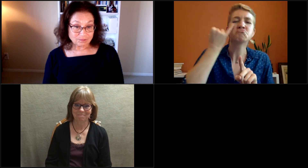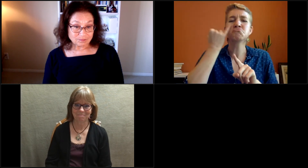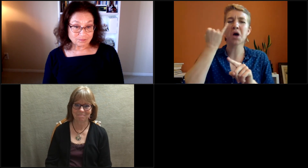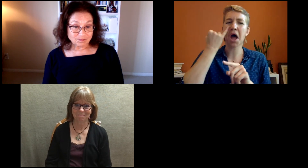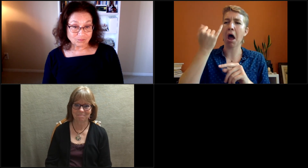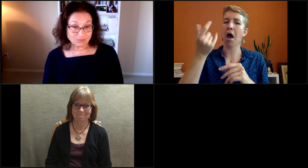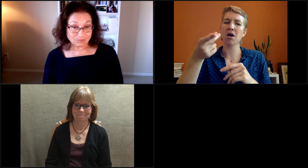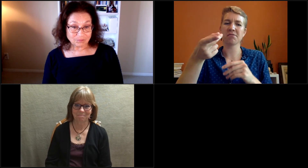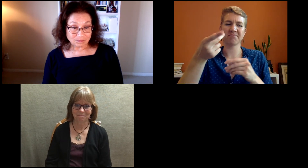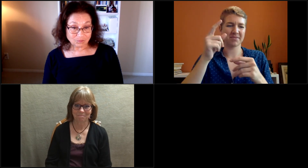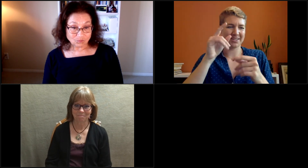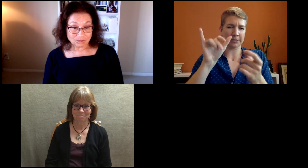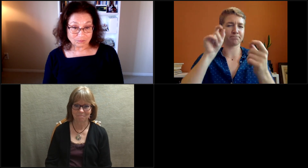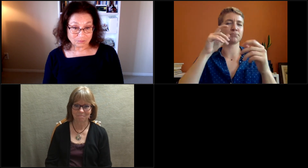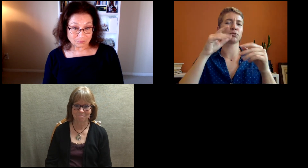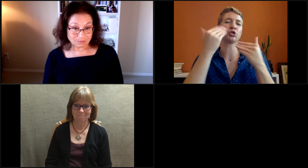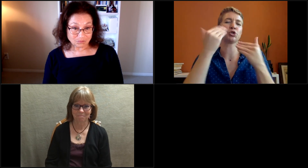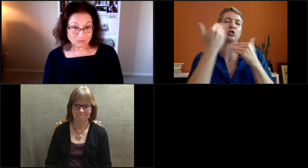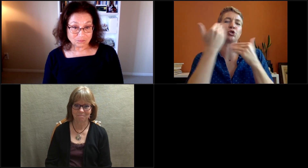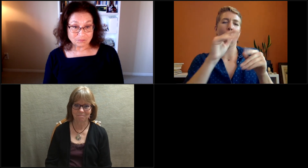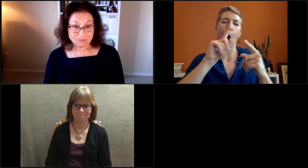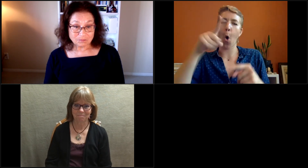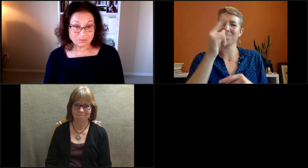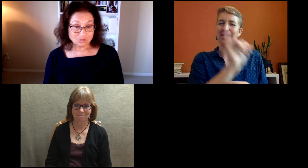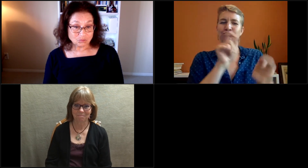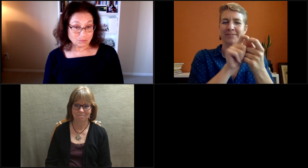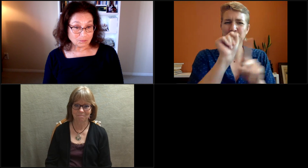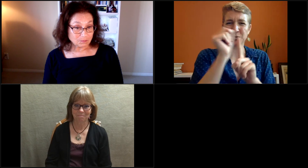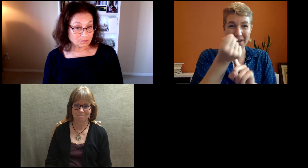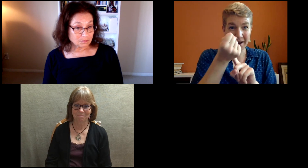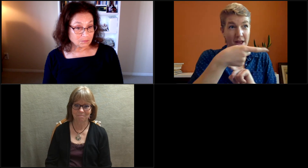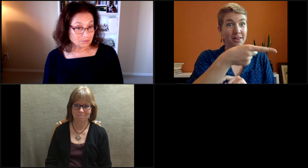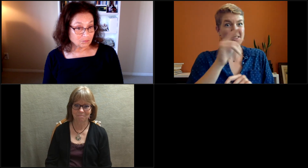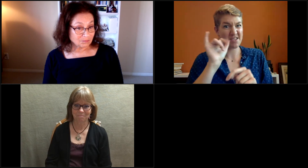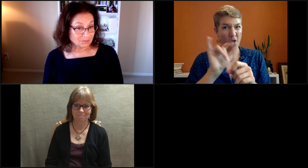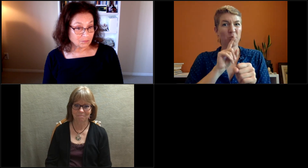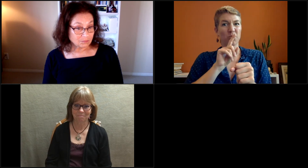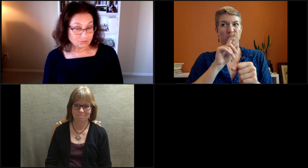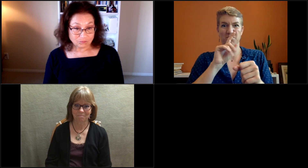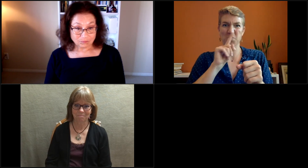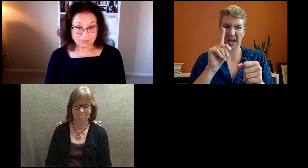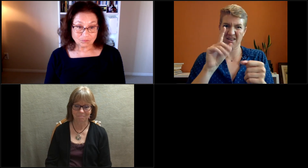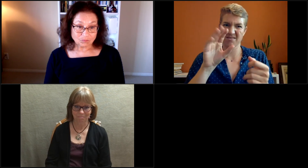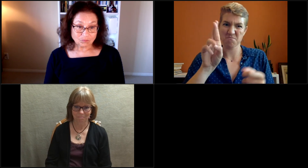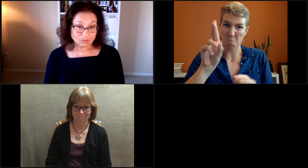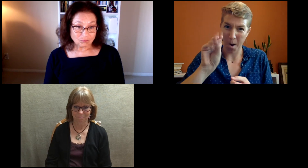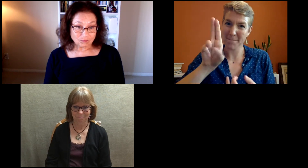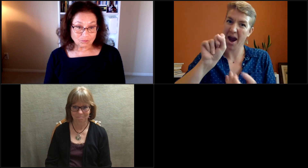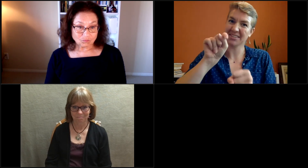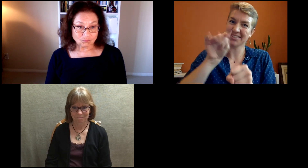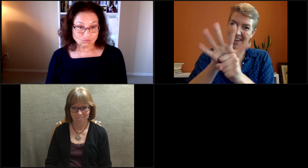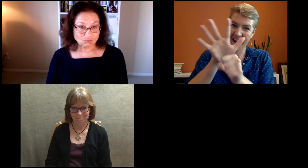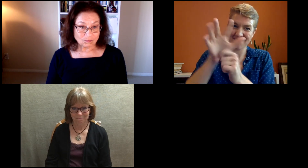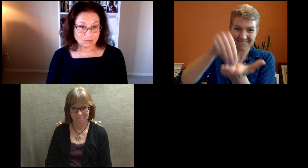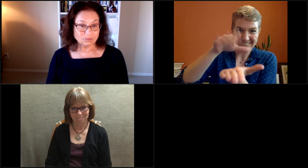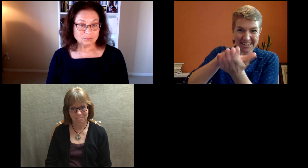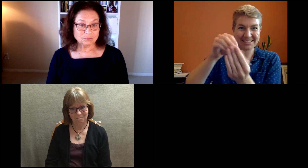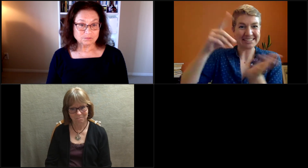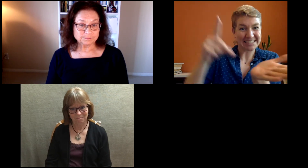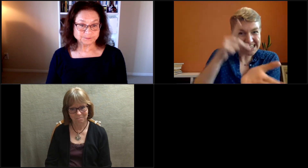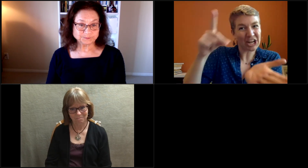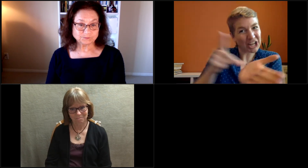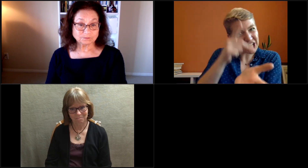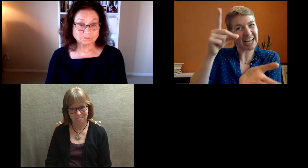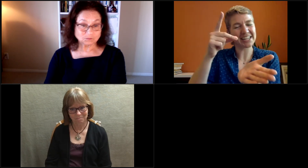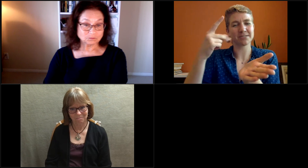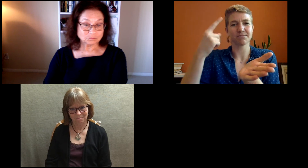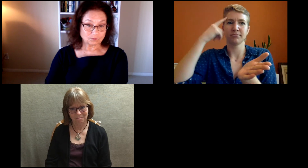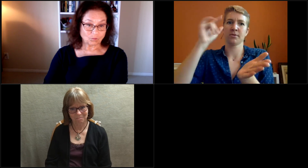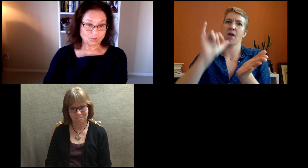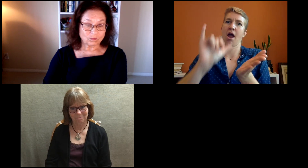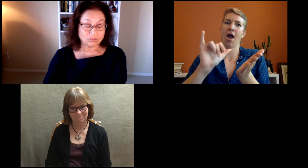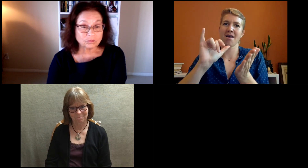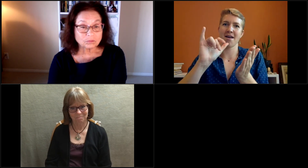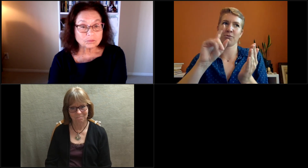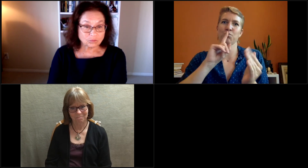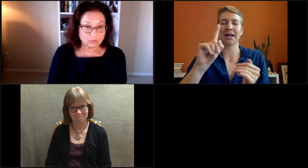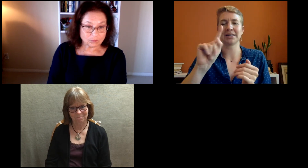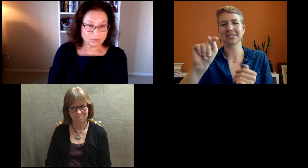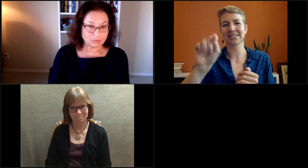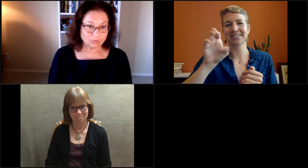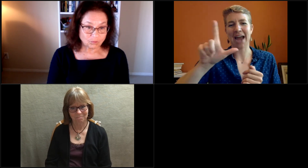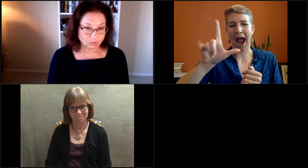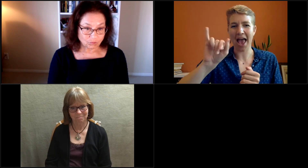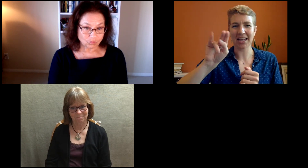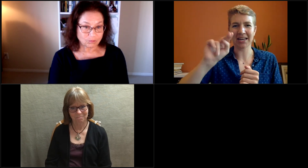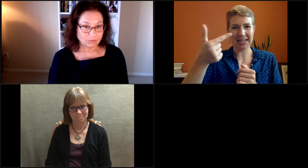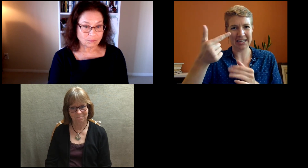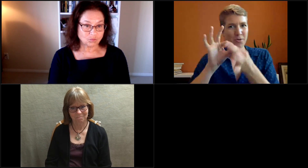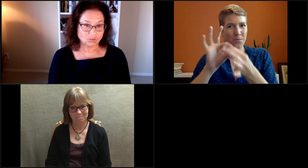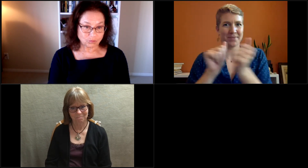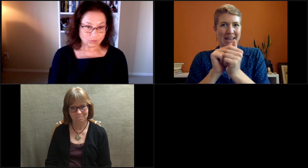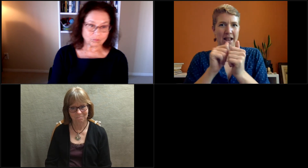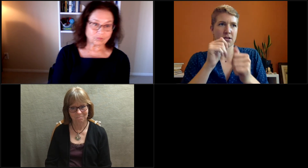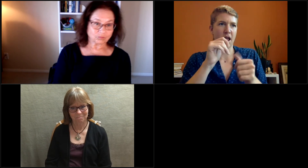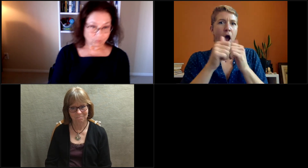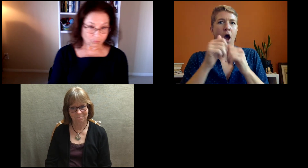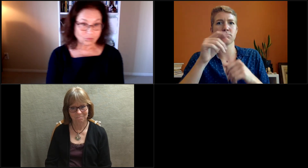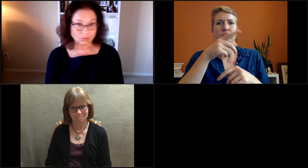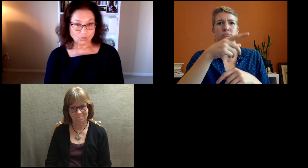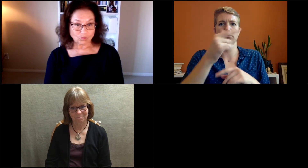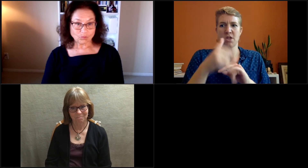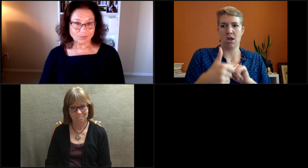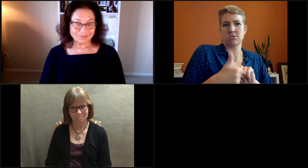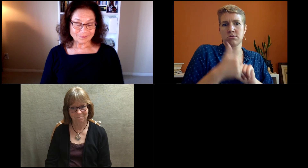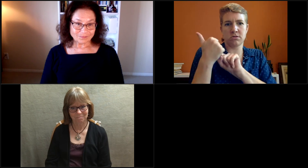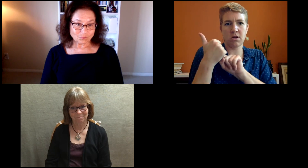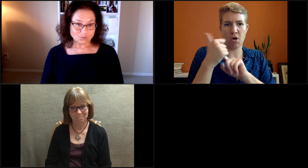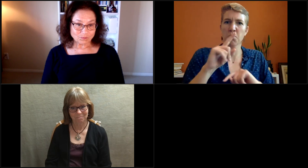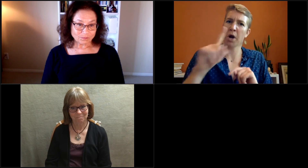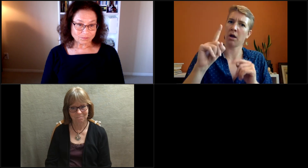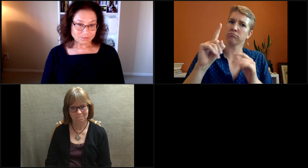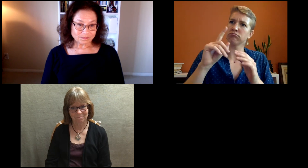So, I think that in specific context, specific physical context, is a robust form that we would have as like, [something] that we would cite in an ASL dictionary.